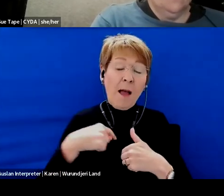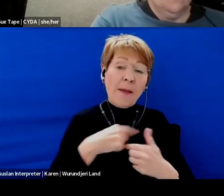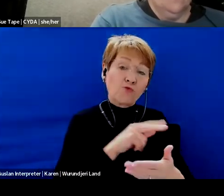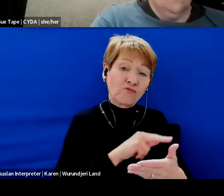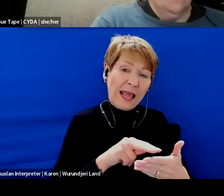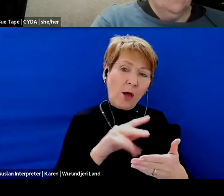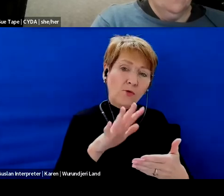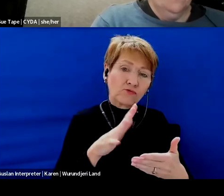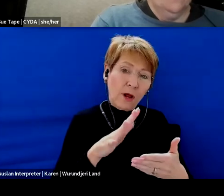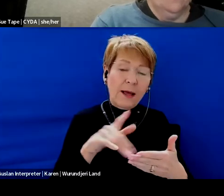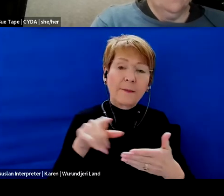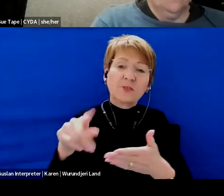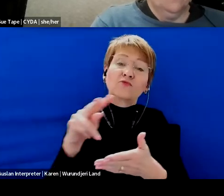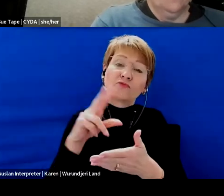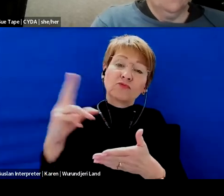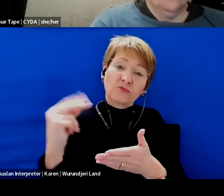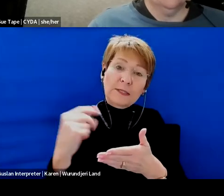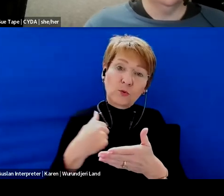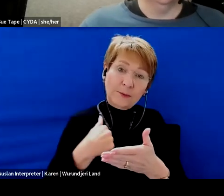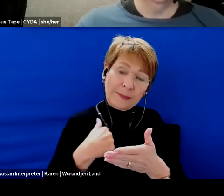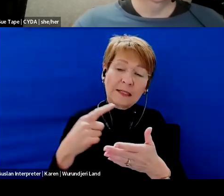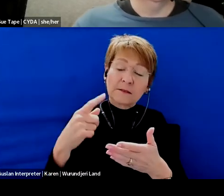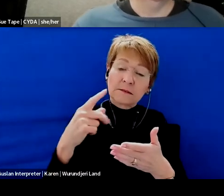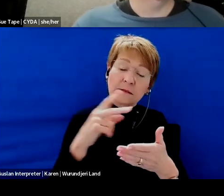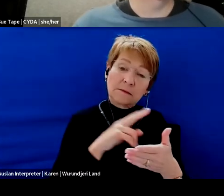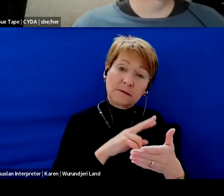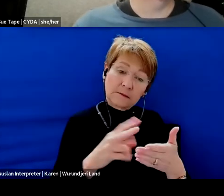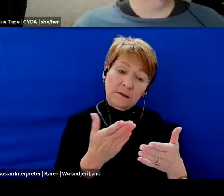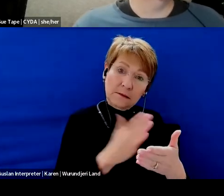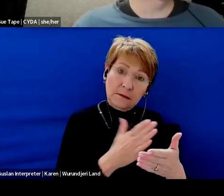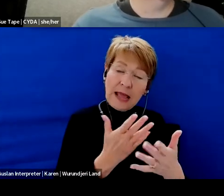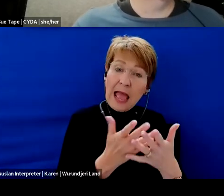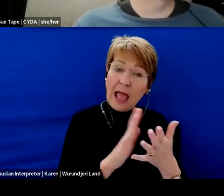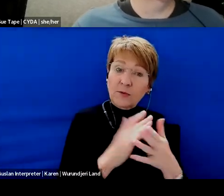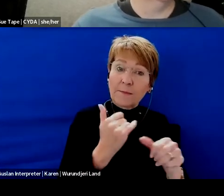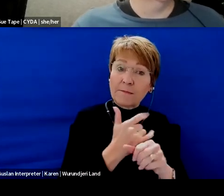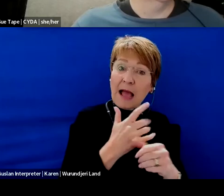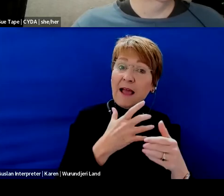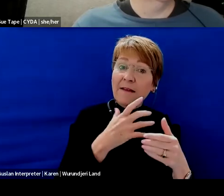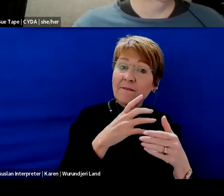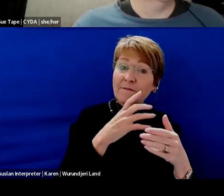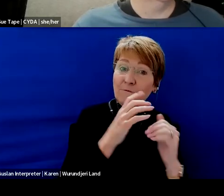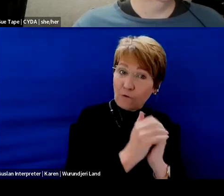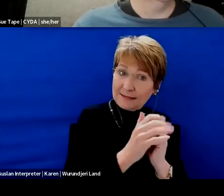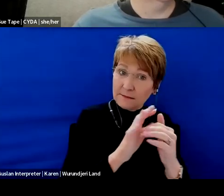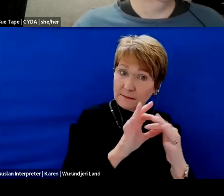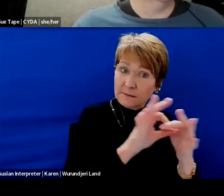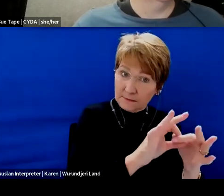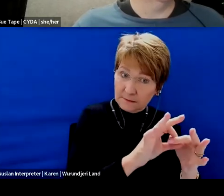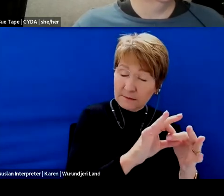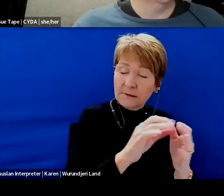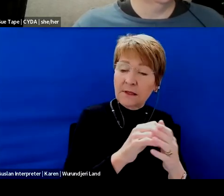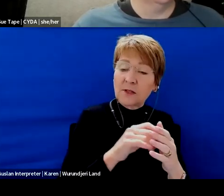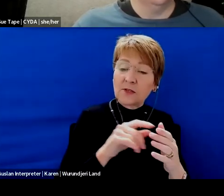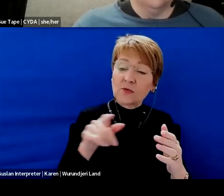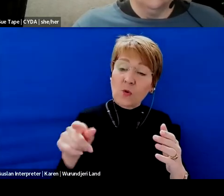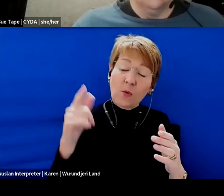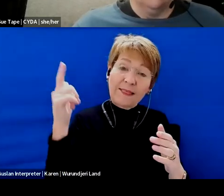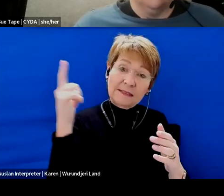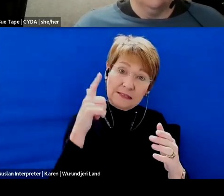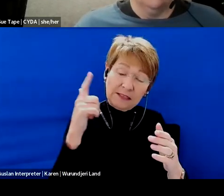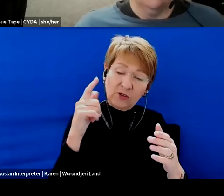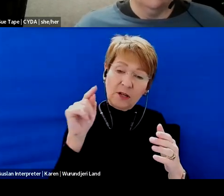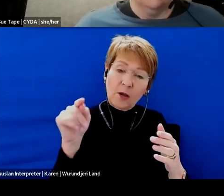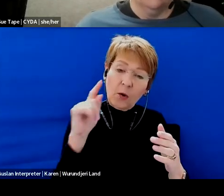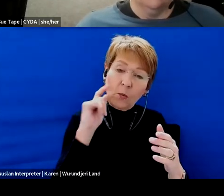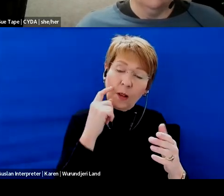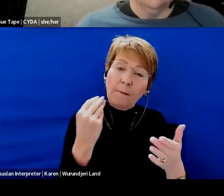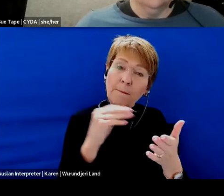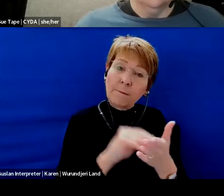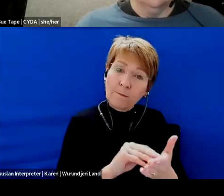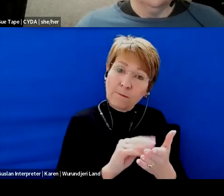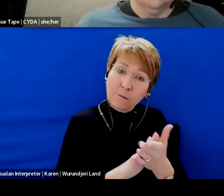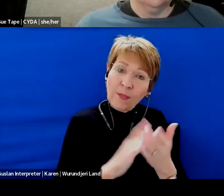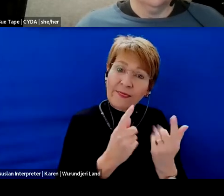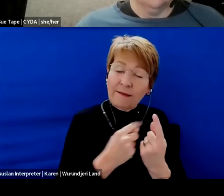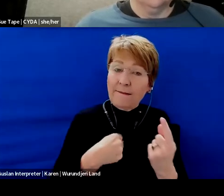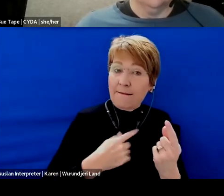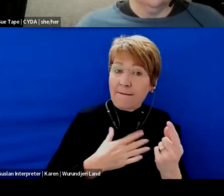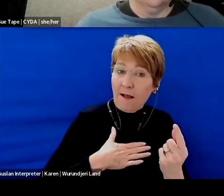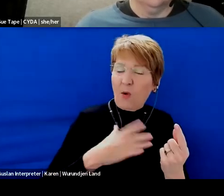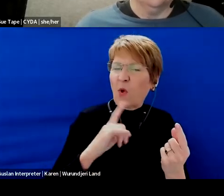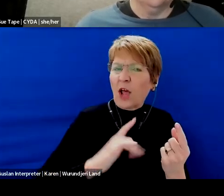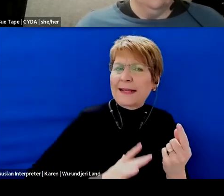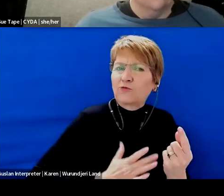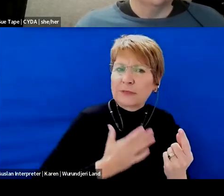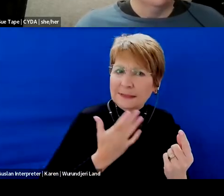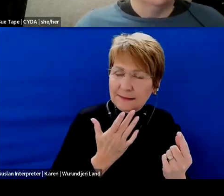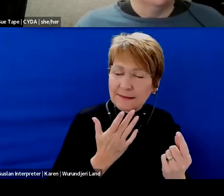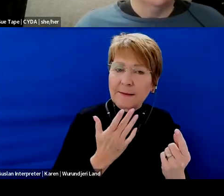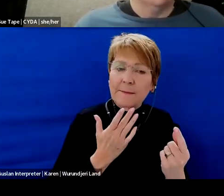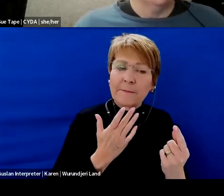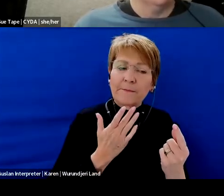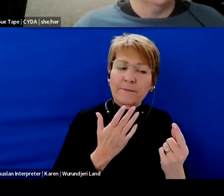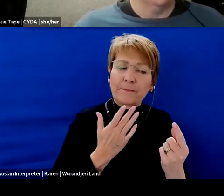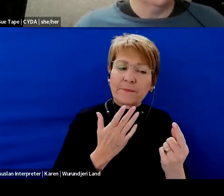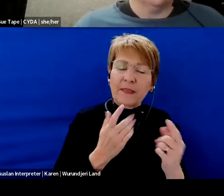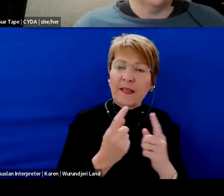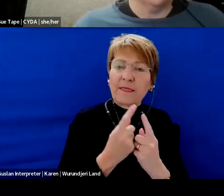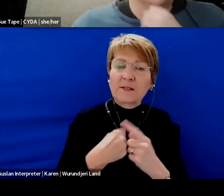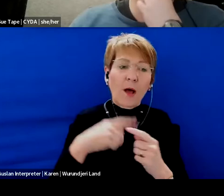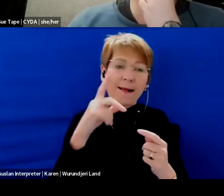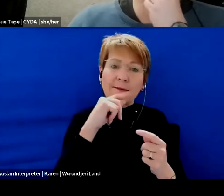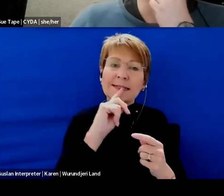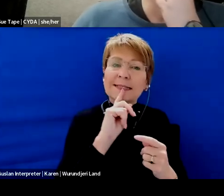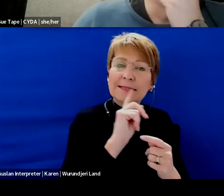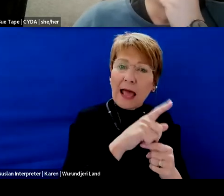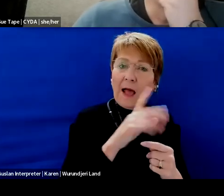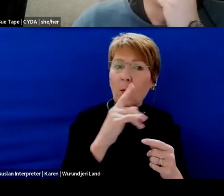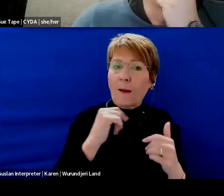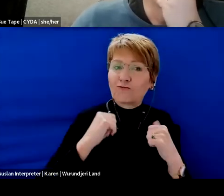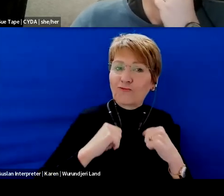Social stories around making friends, and all that kind of stuff, and she would she would she would she would putting on my special interests or things that I liked to kind of help me relate it back to things I'd say or things like that practice, those